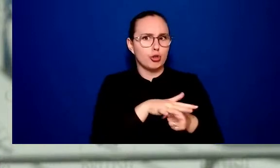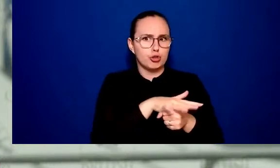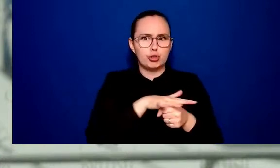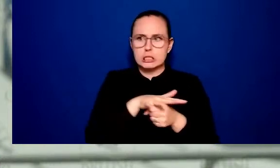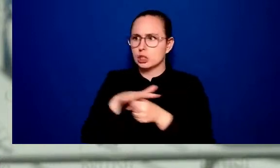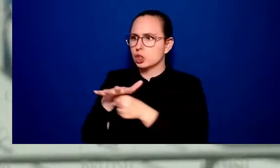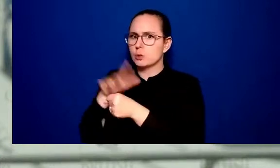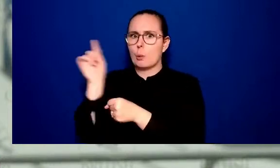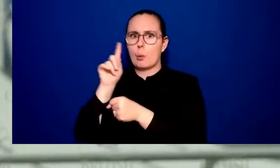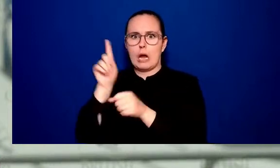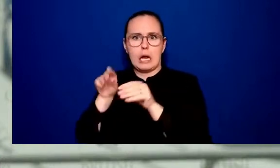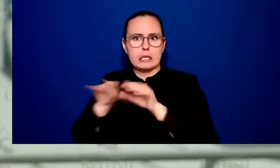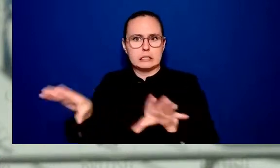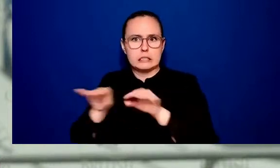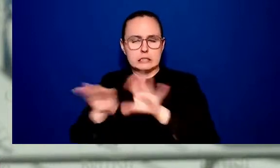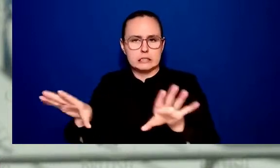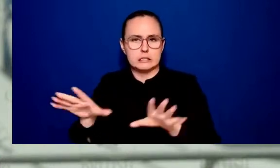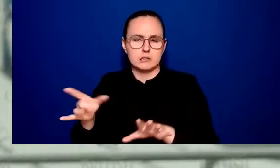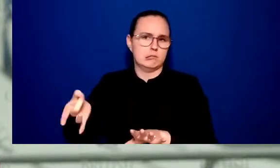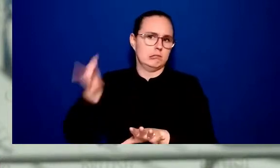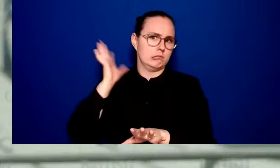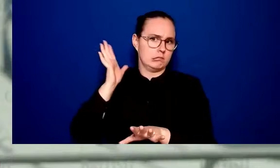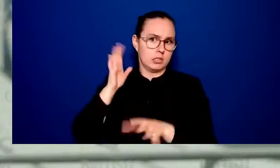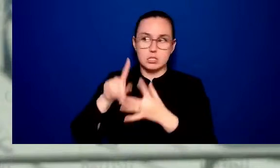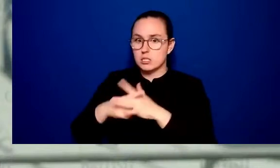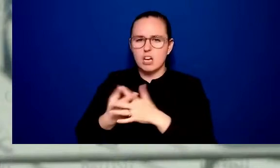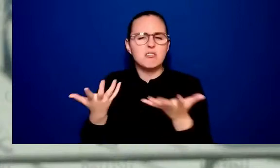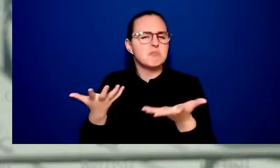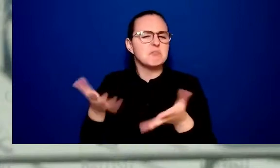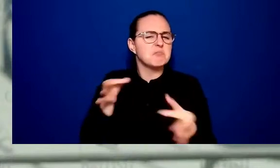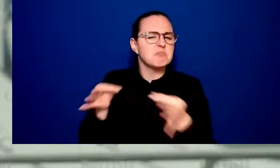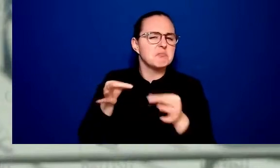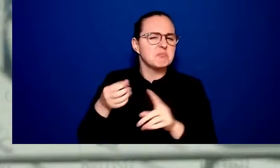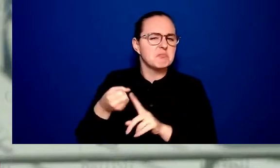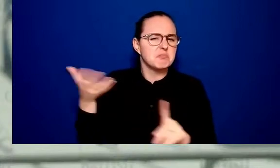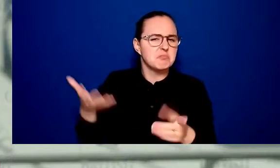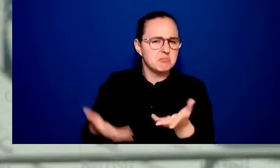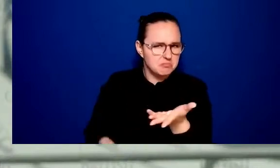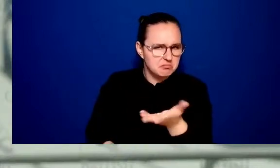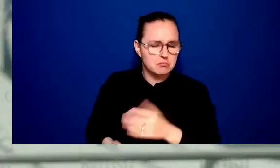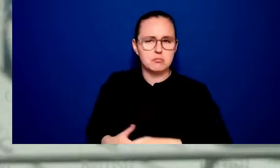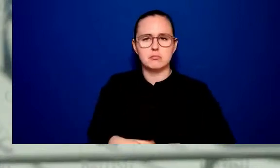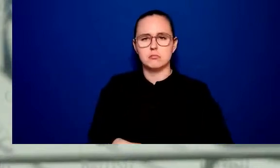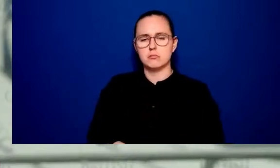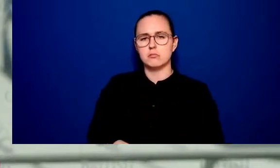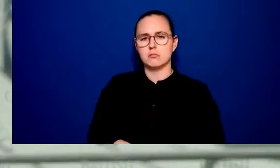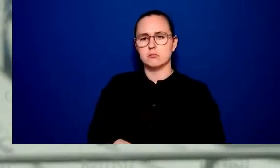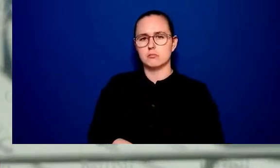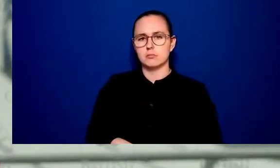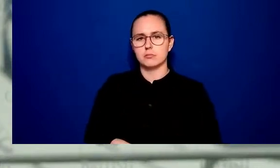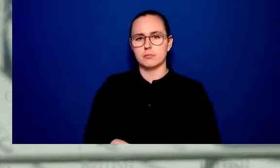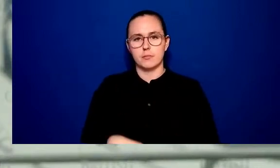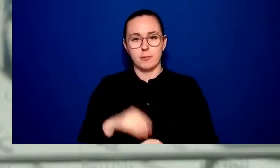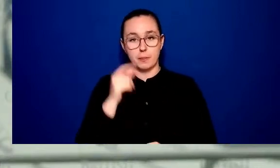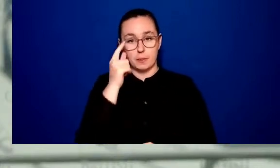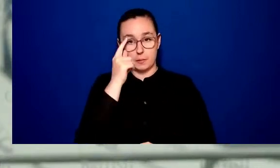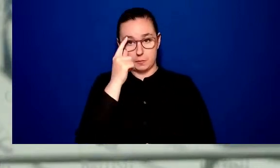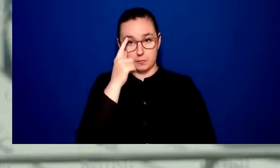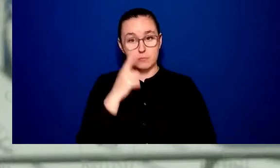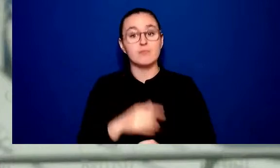uh um We are still in the, um the organizing and planning